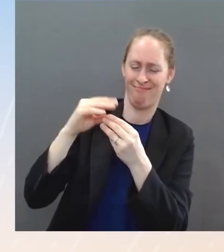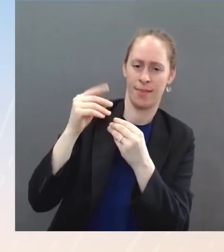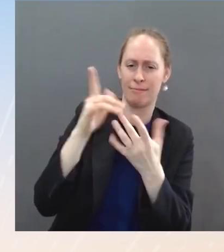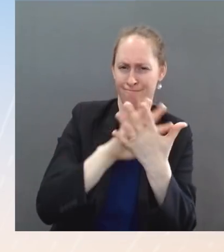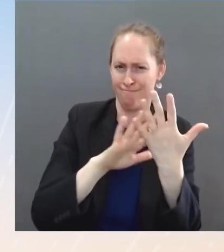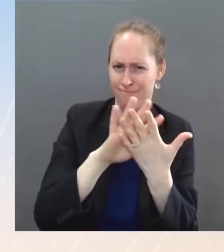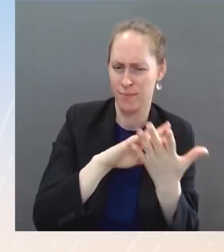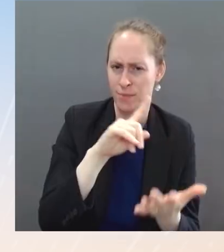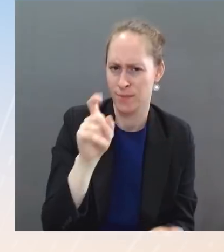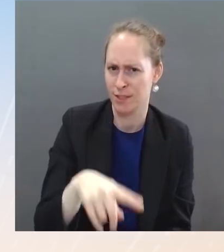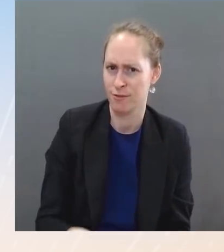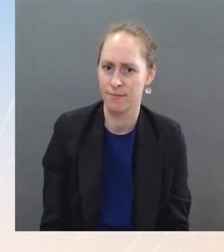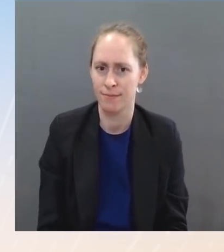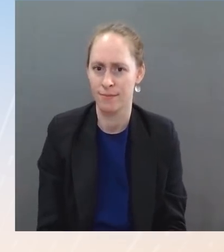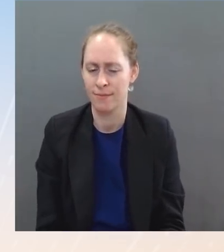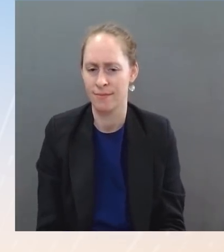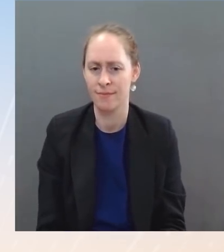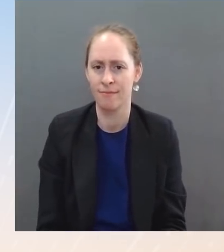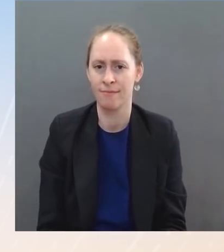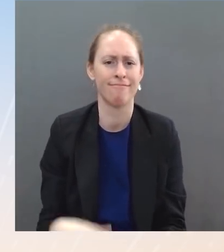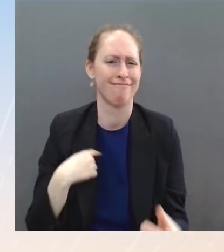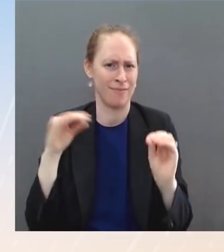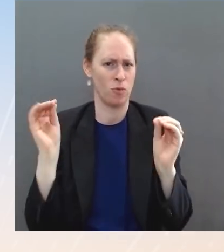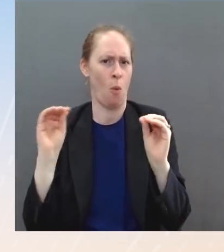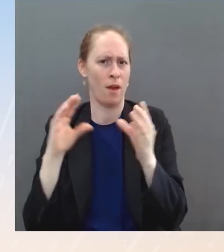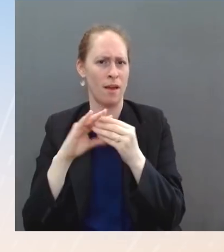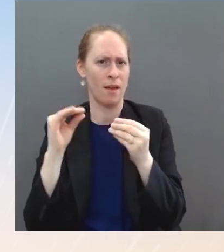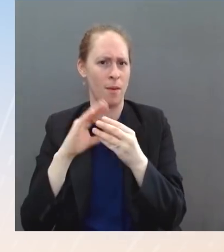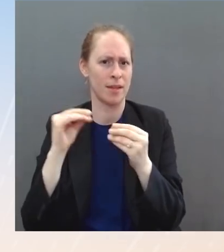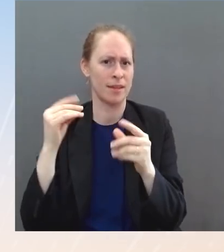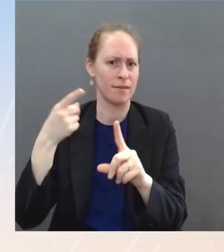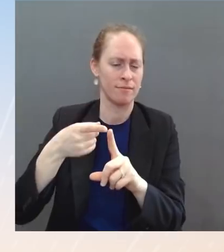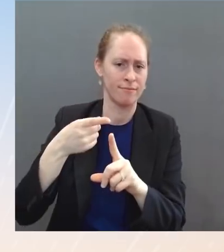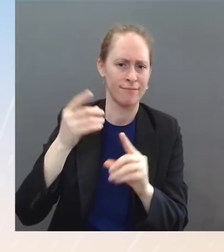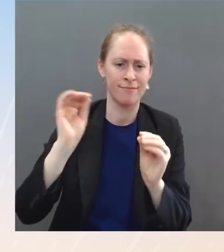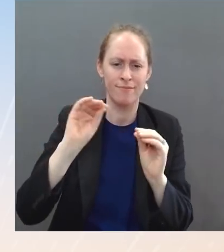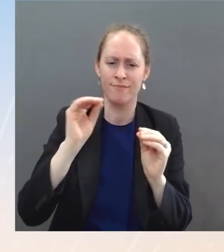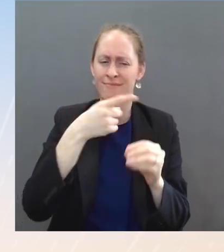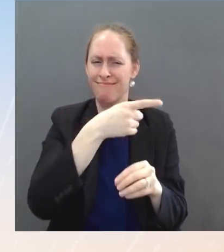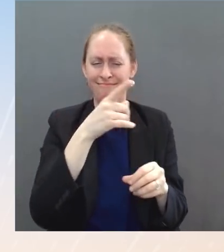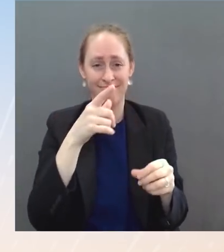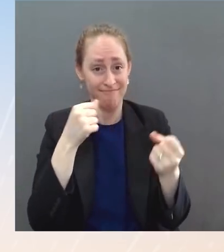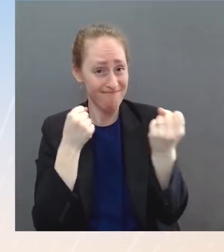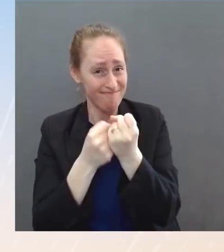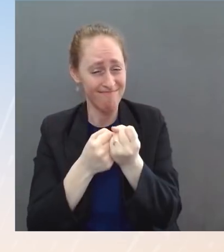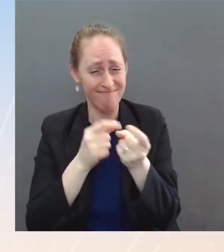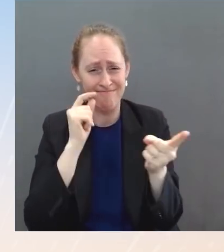that they need, applying unprecedented pressure to the Russian economy, and building a form of Western unity